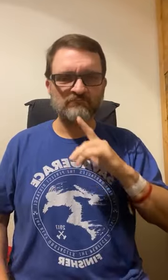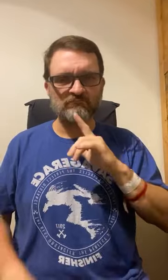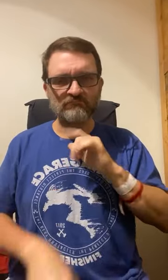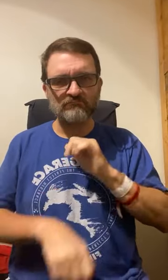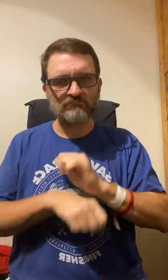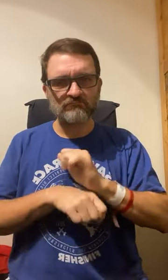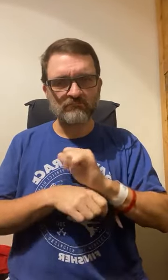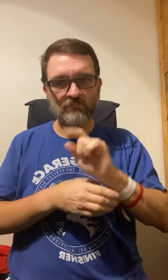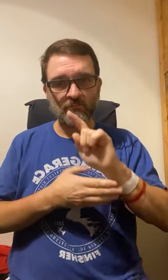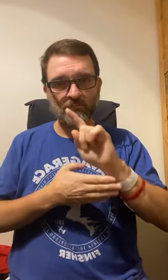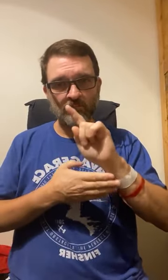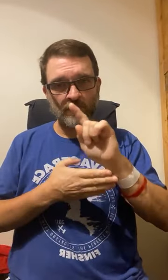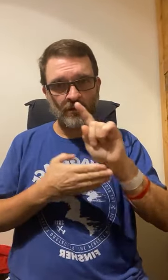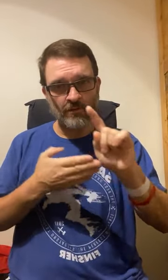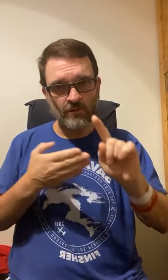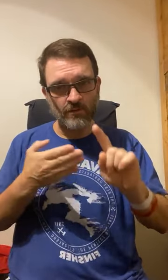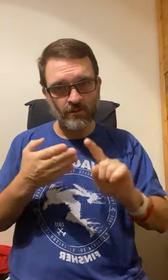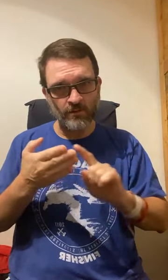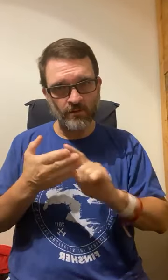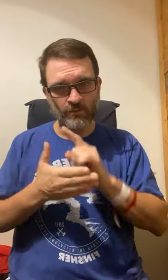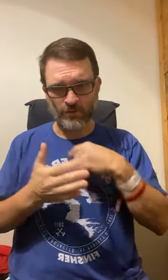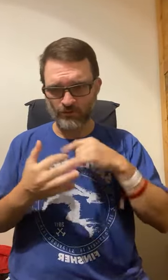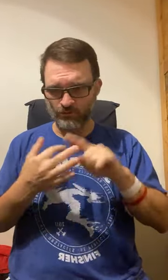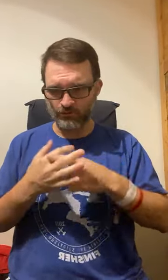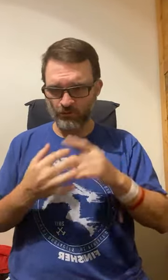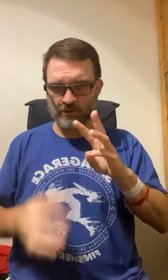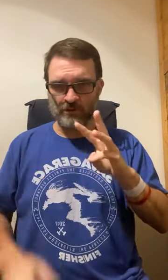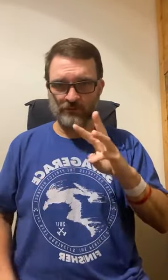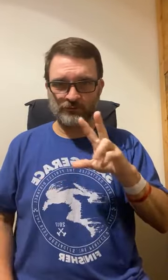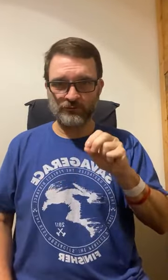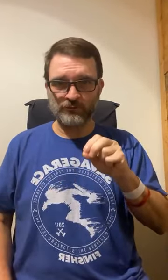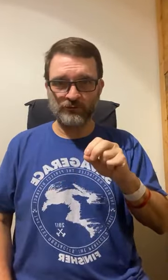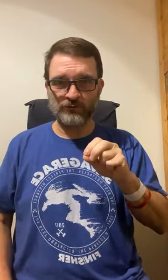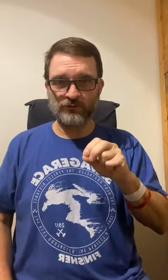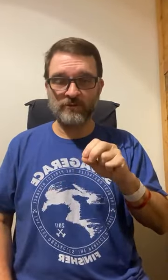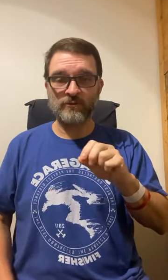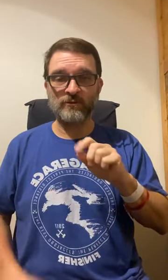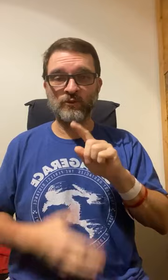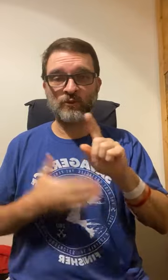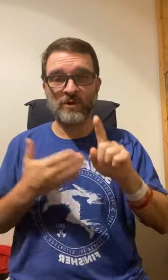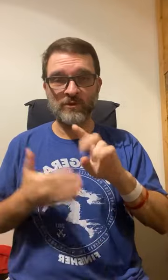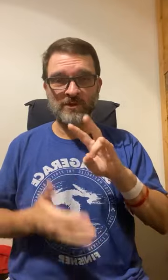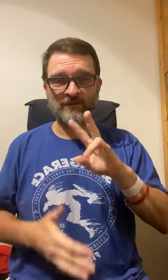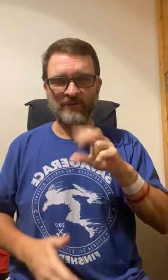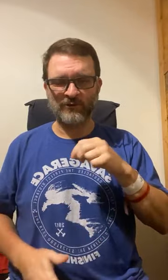But that's fine. Sure enough after one hour. I started at 6:30